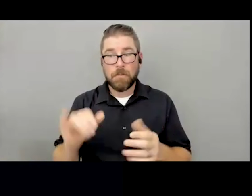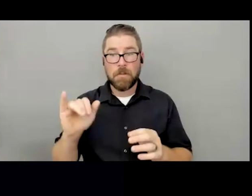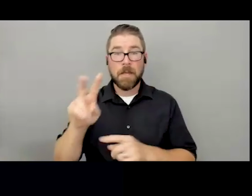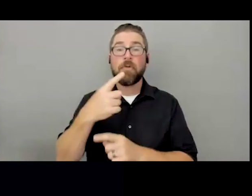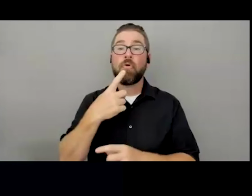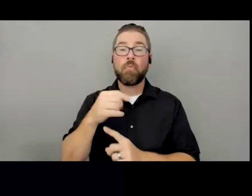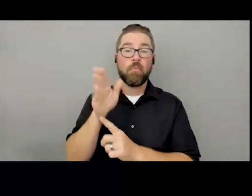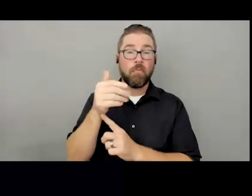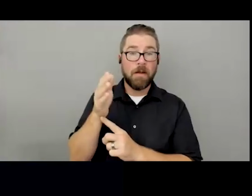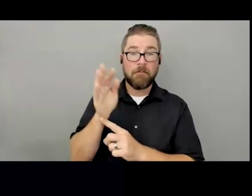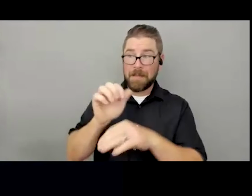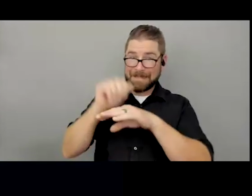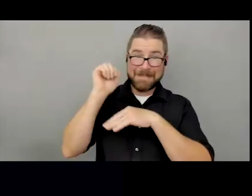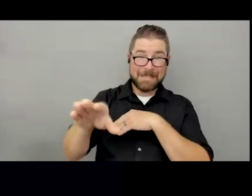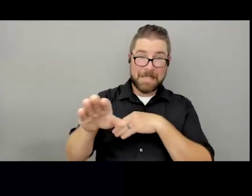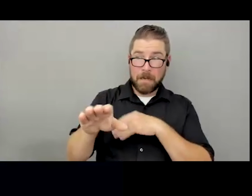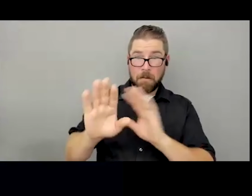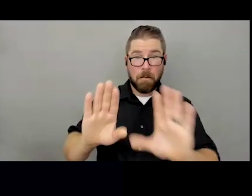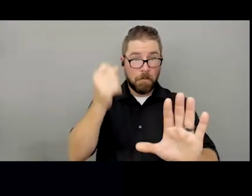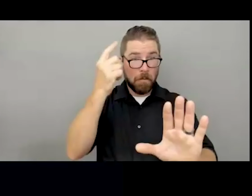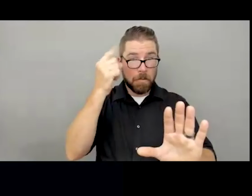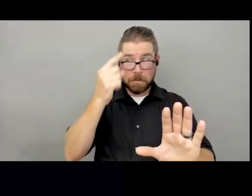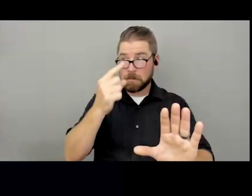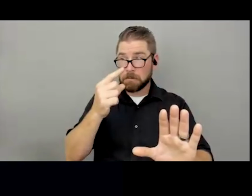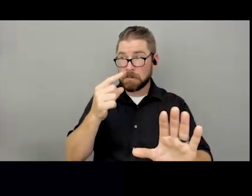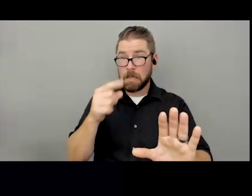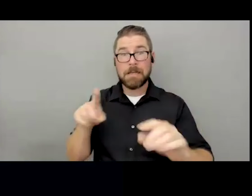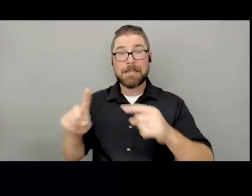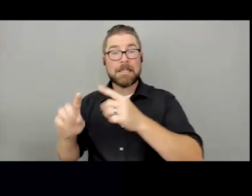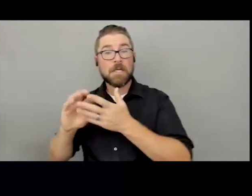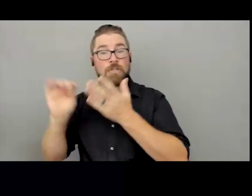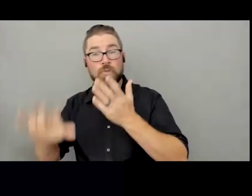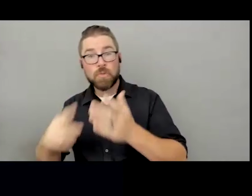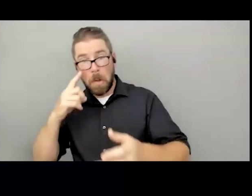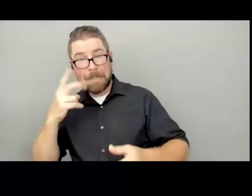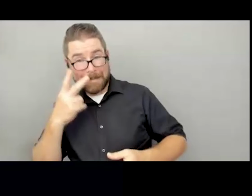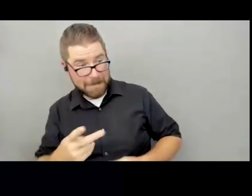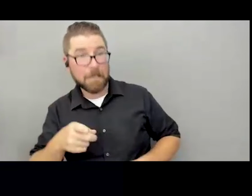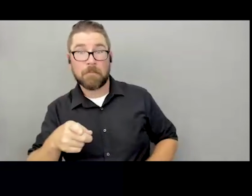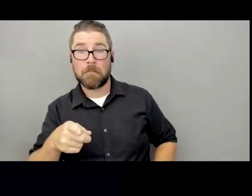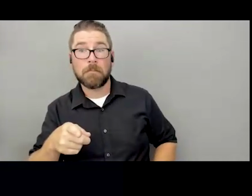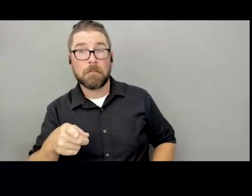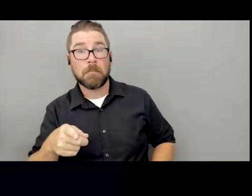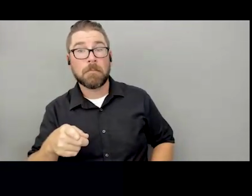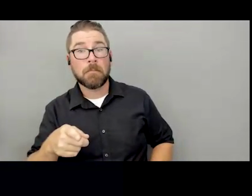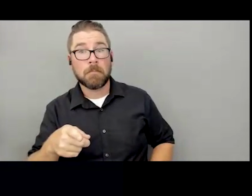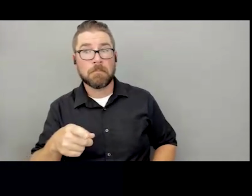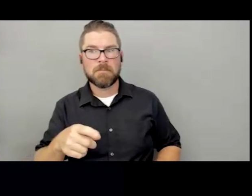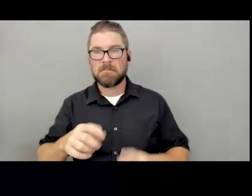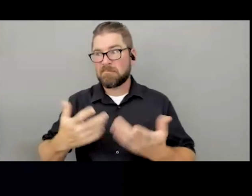except for general concern actually populates on their notifications, so they get it in several different ways, and the communication